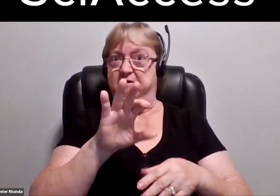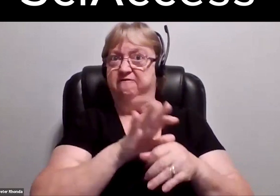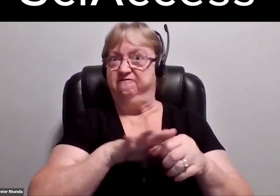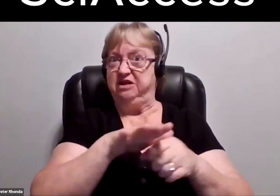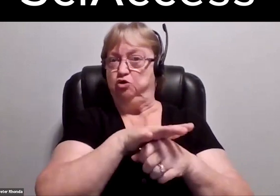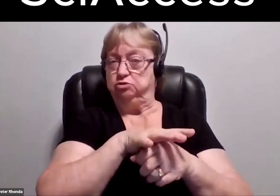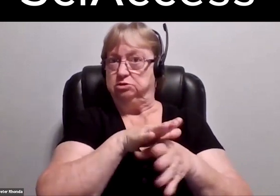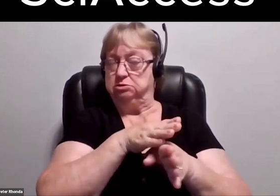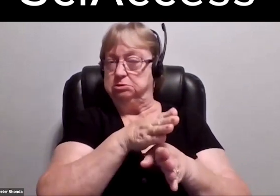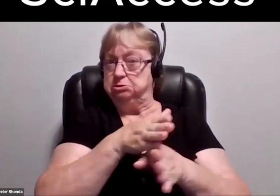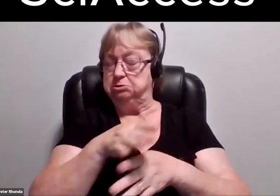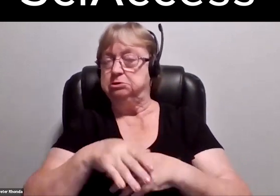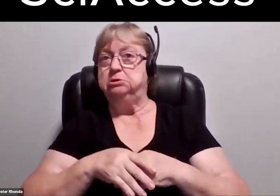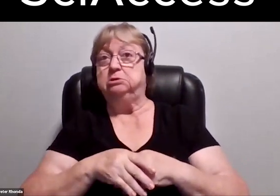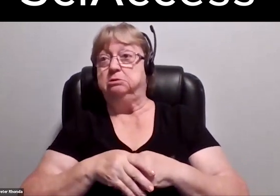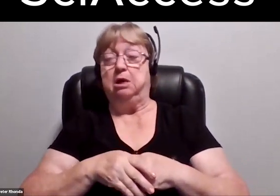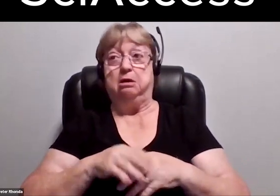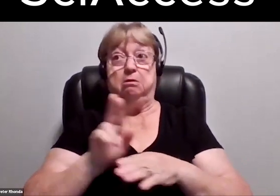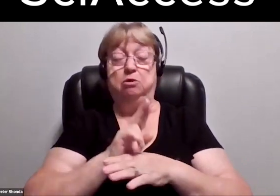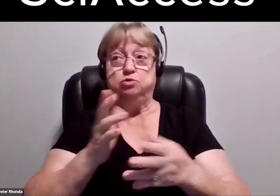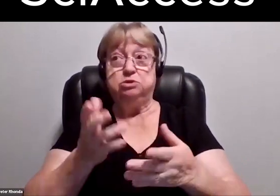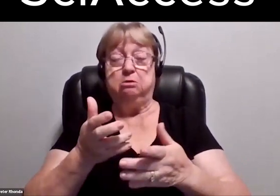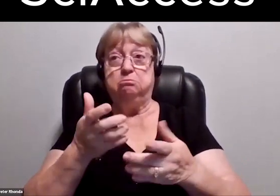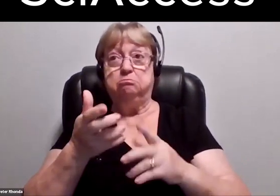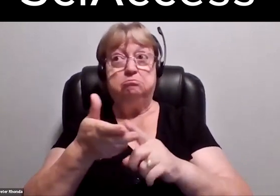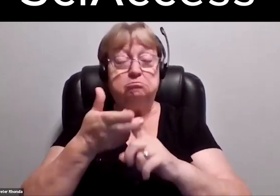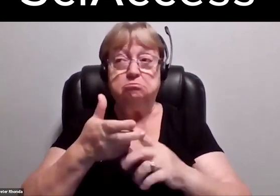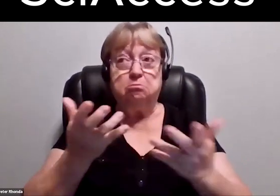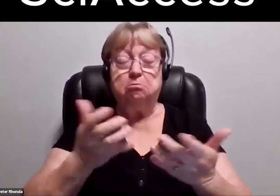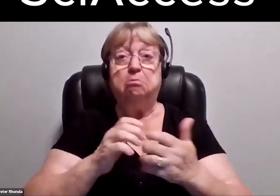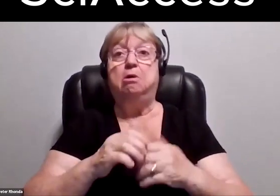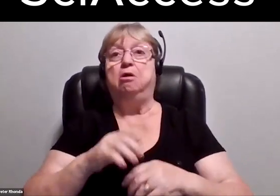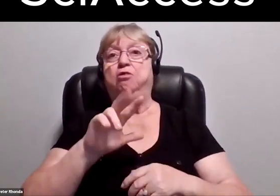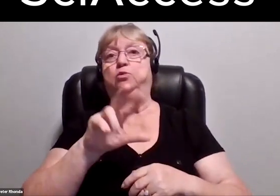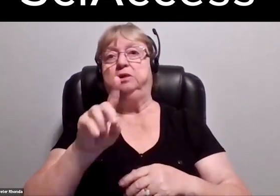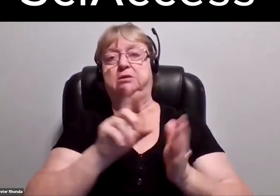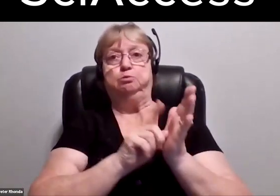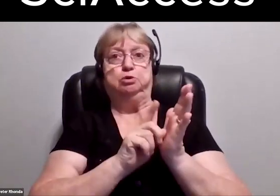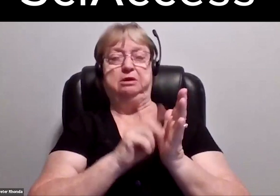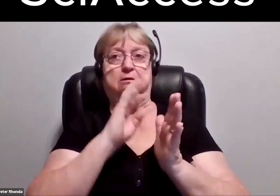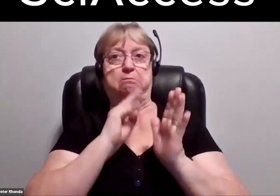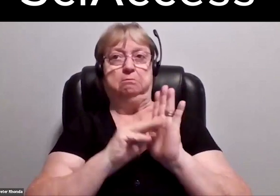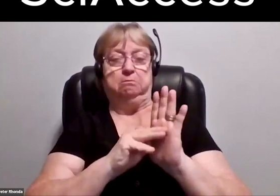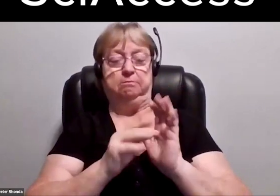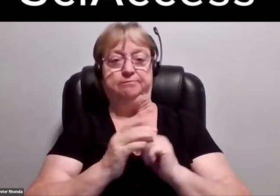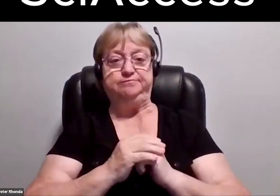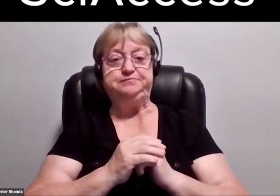as the hook to get students interested. The other thing that was really, really important,